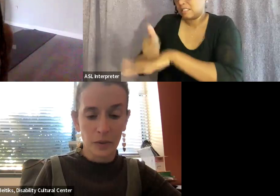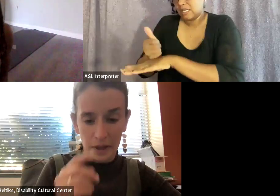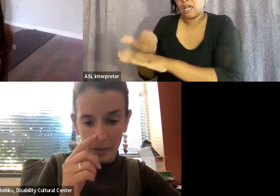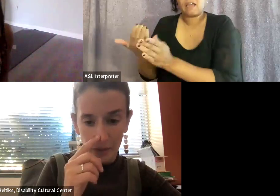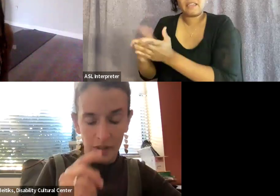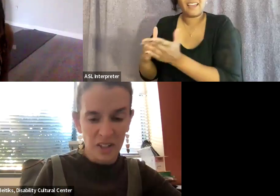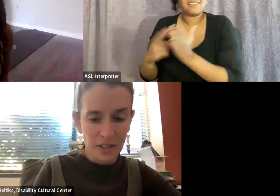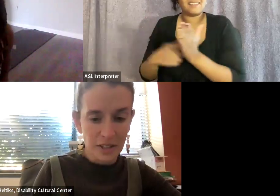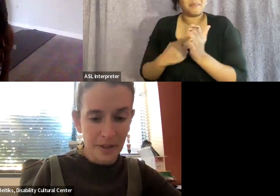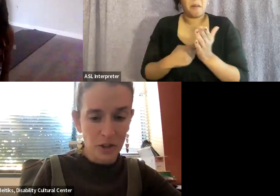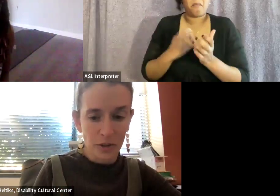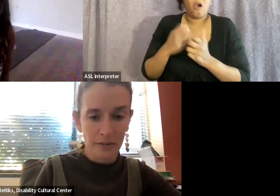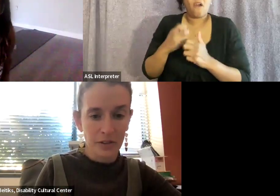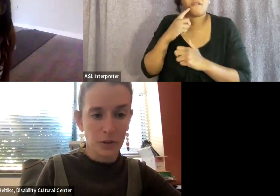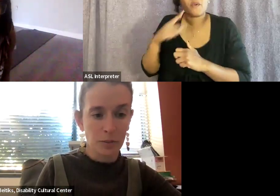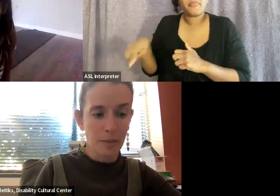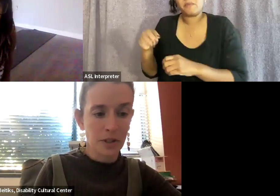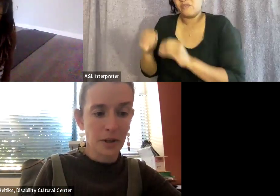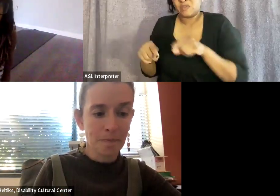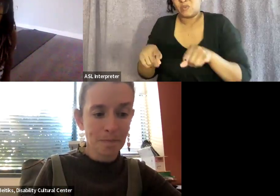So I would encourage to make sure you have the Zoom option on.